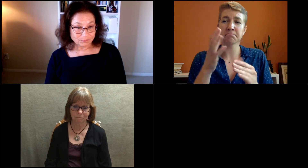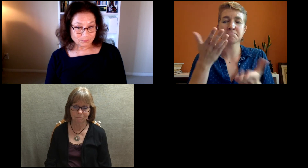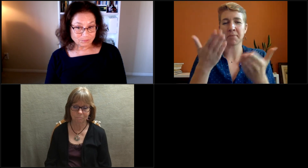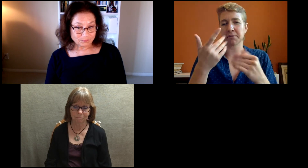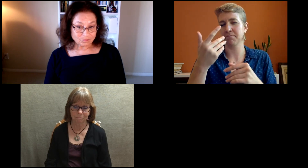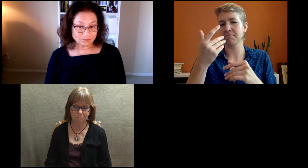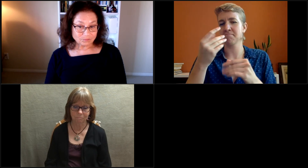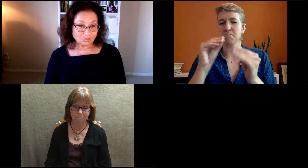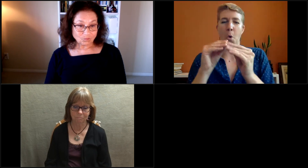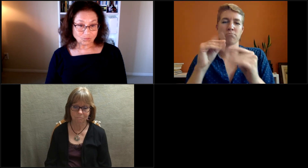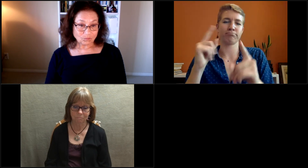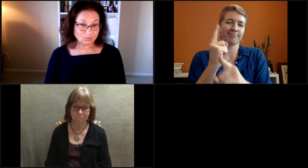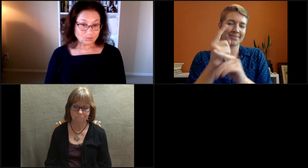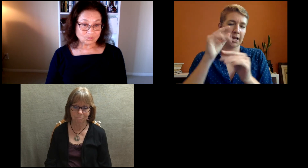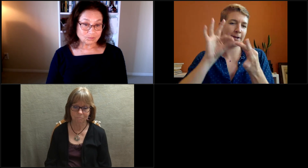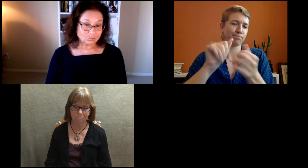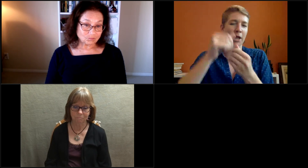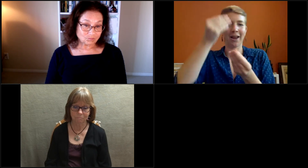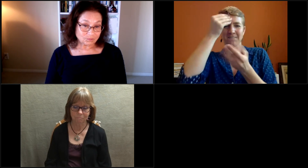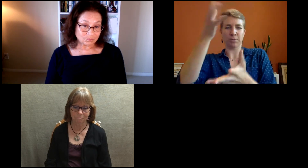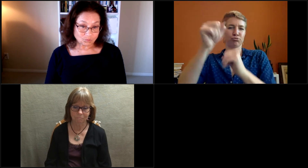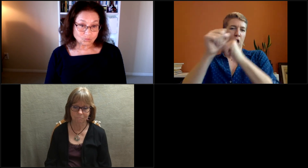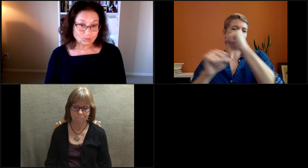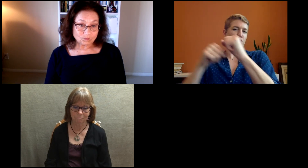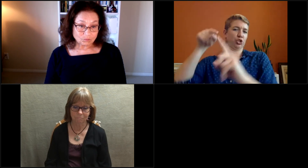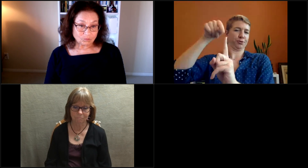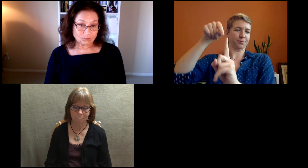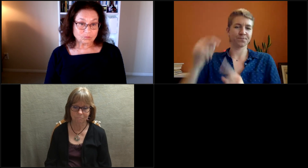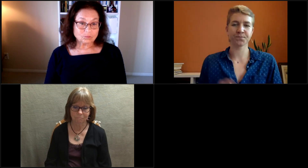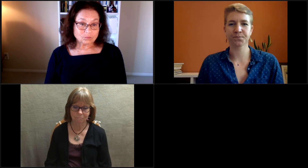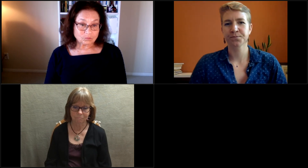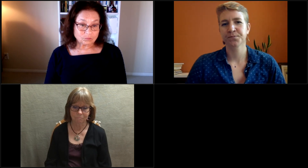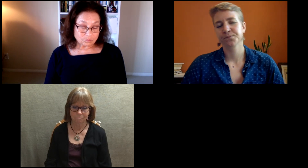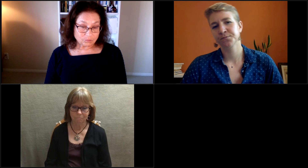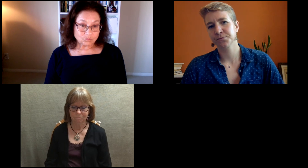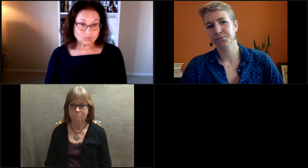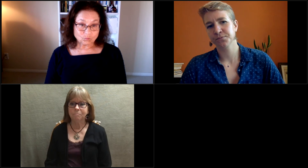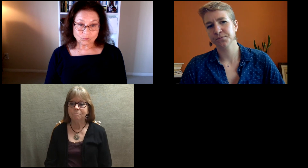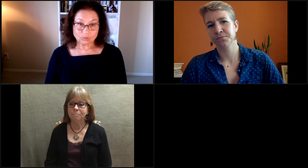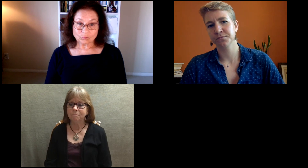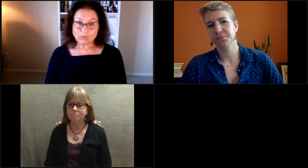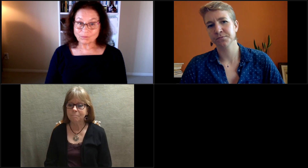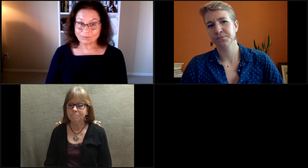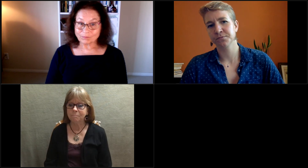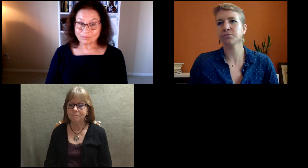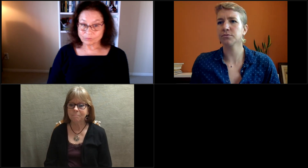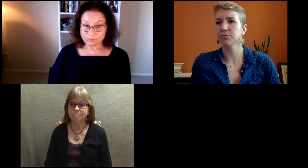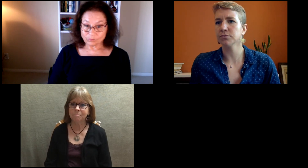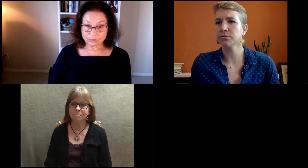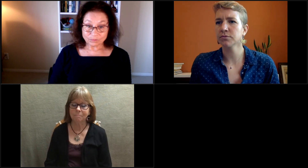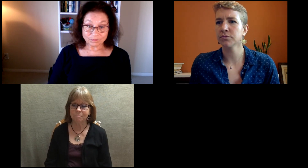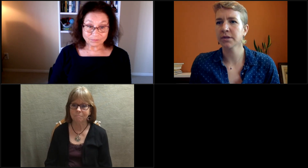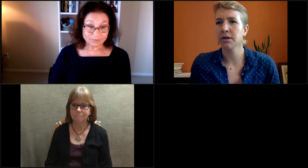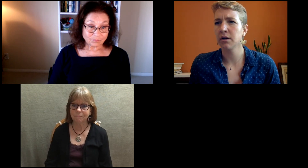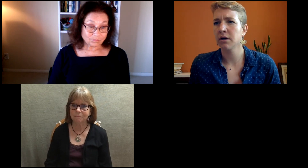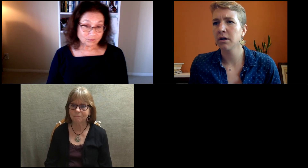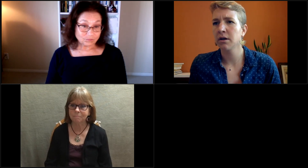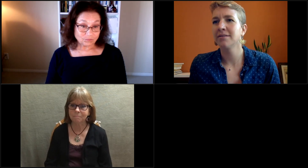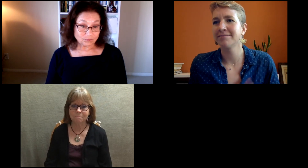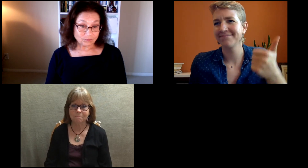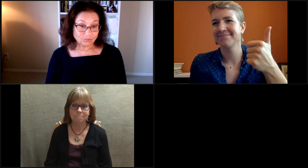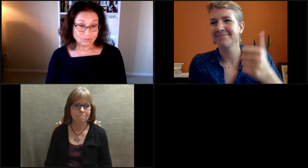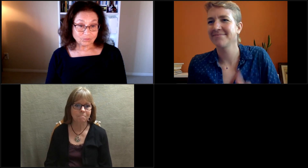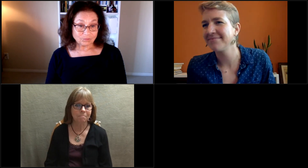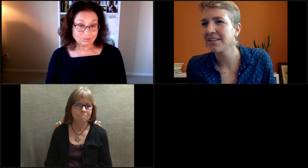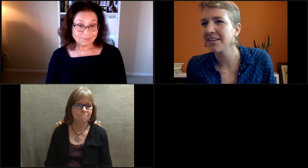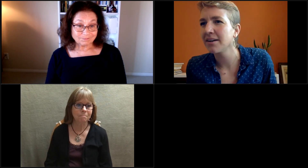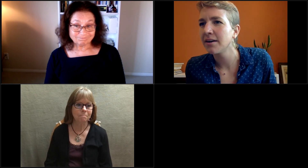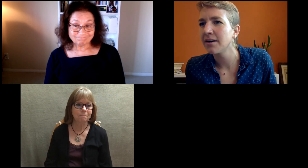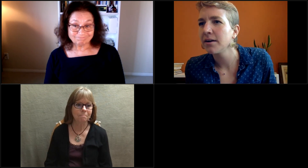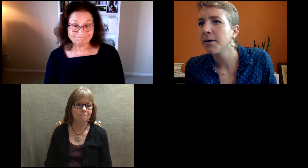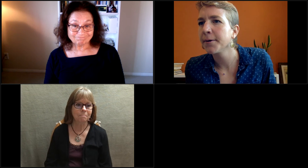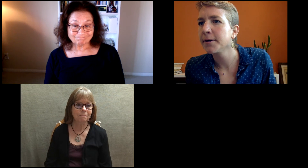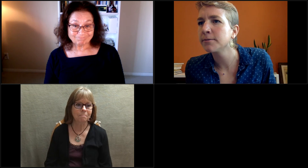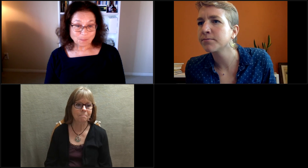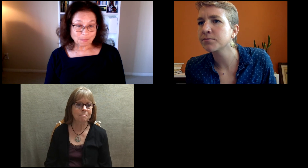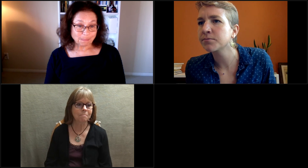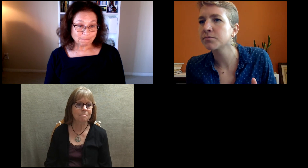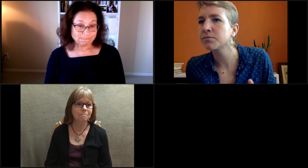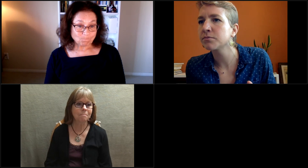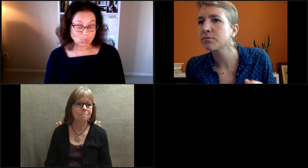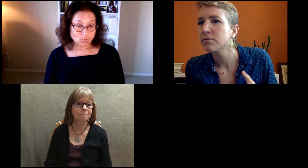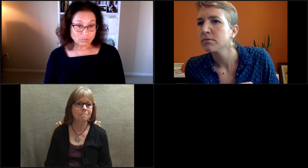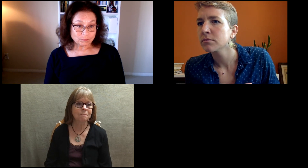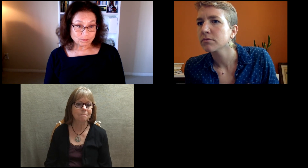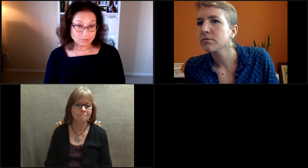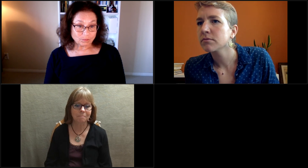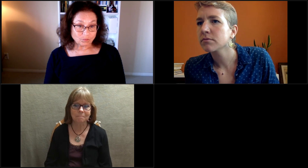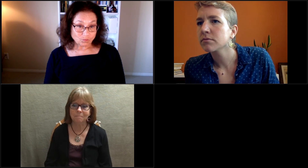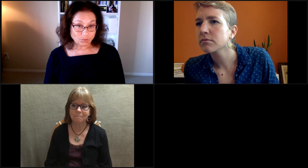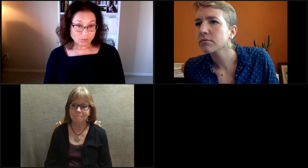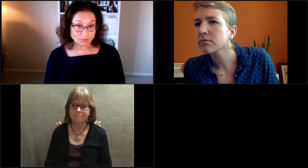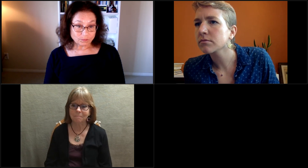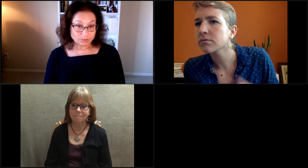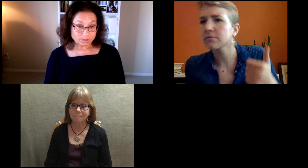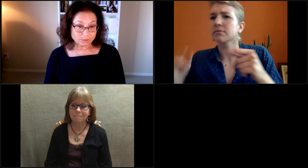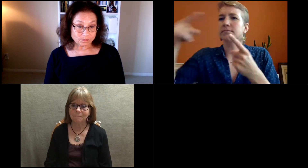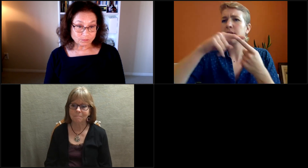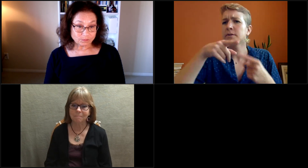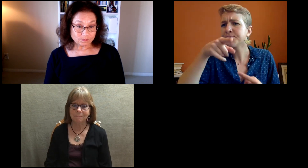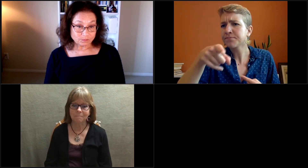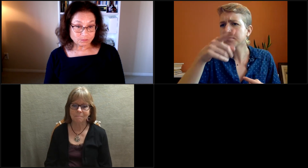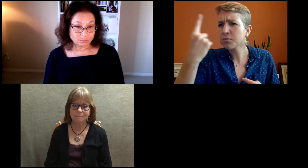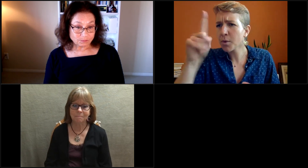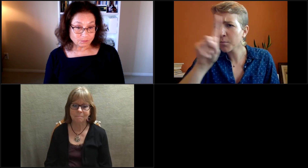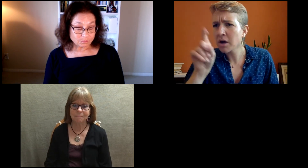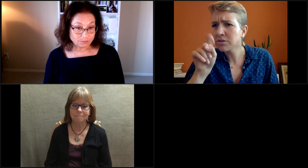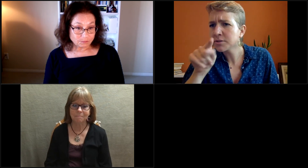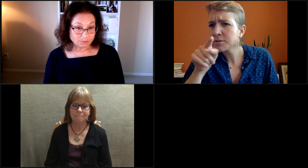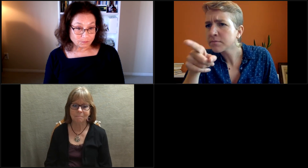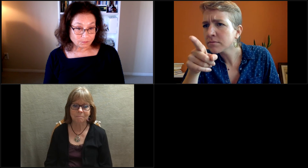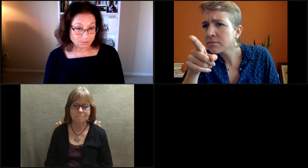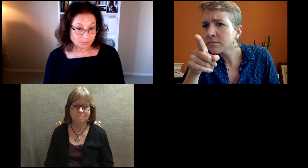So yeah, I think there’s something to do with the informational structure.